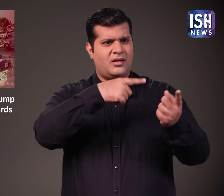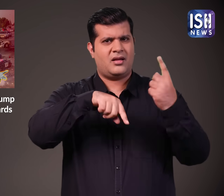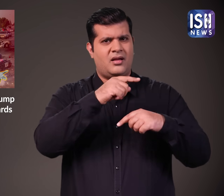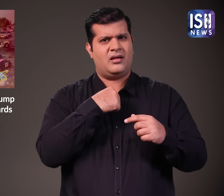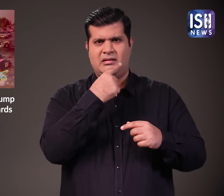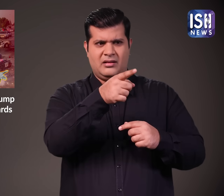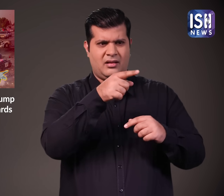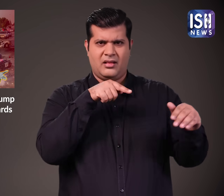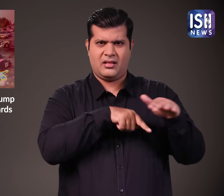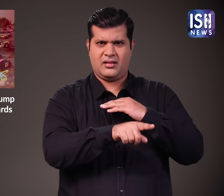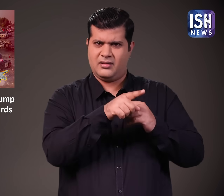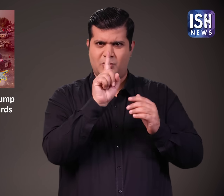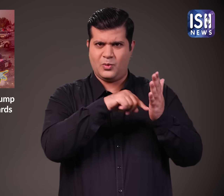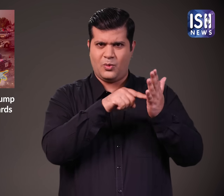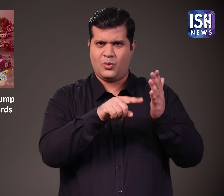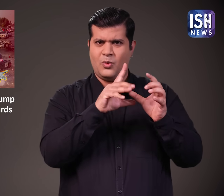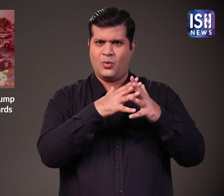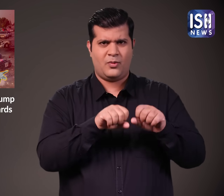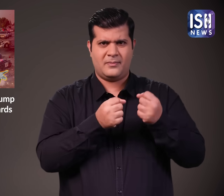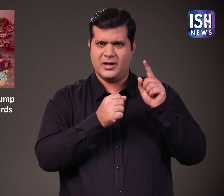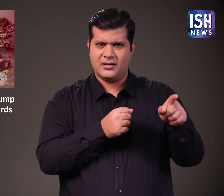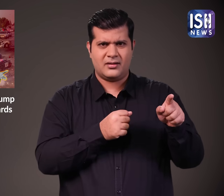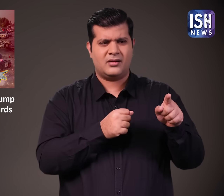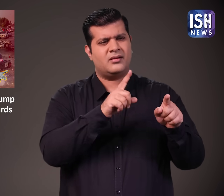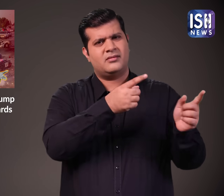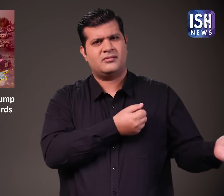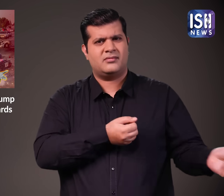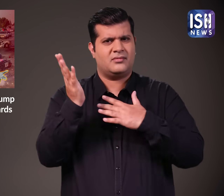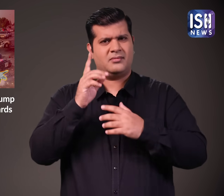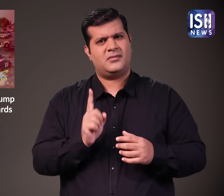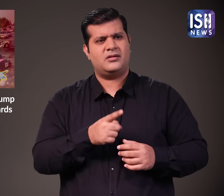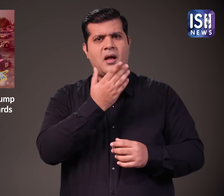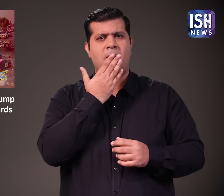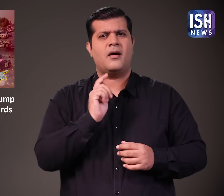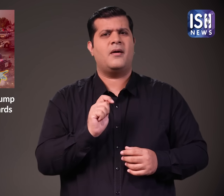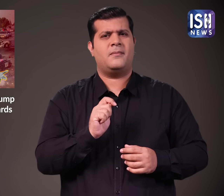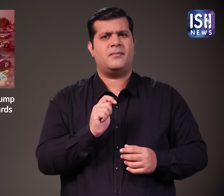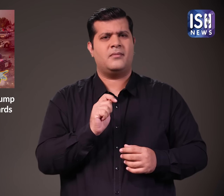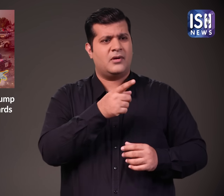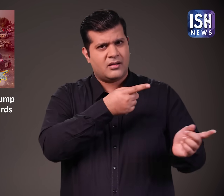The immigrants have broken the law by illegally entering the U.S. So they must be deported accordingly. What right do they have to be angry?